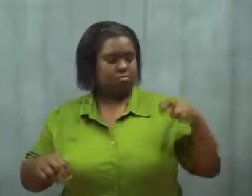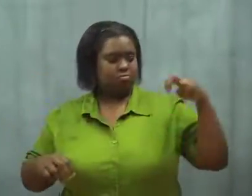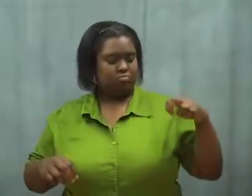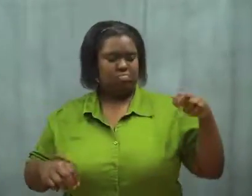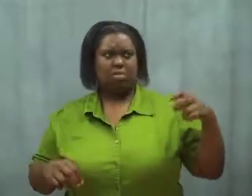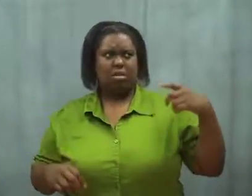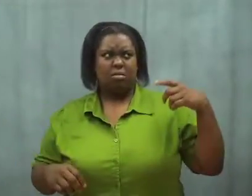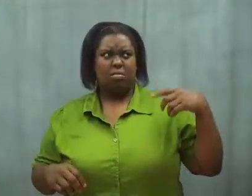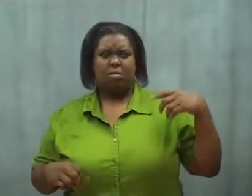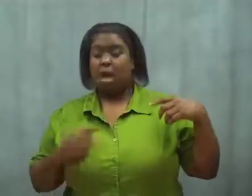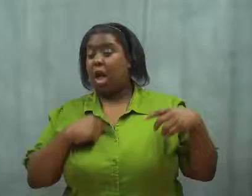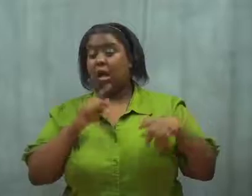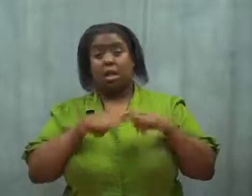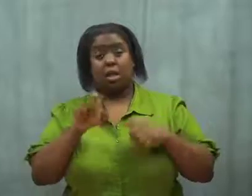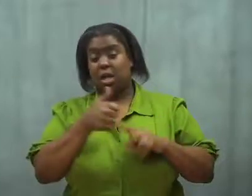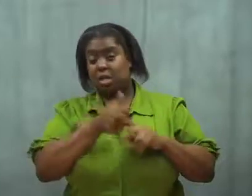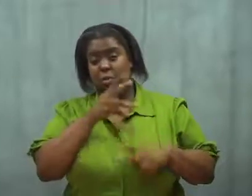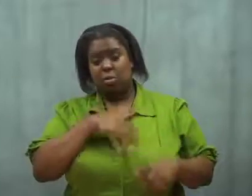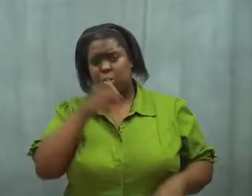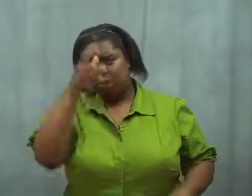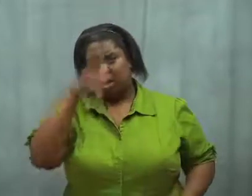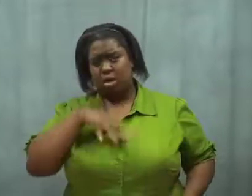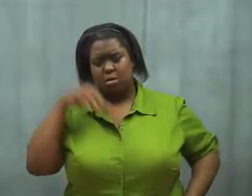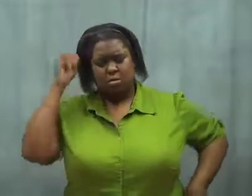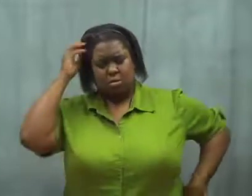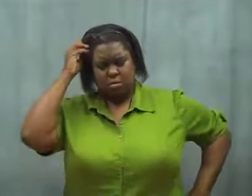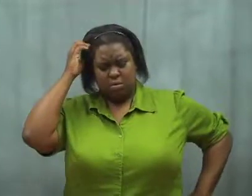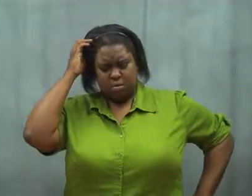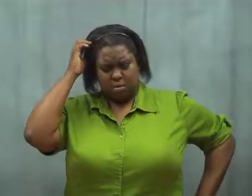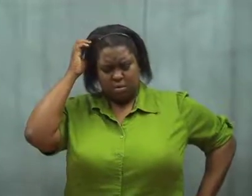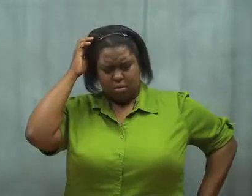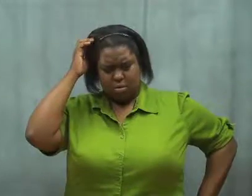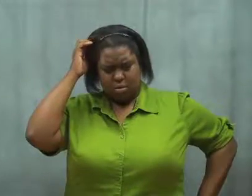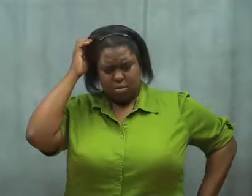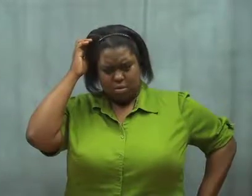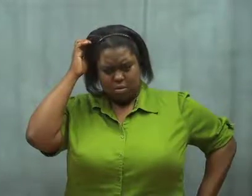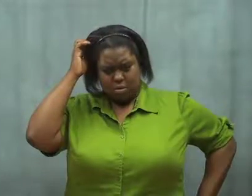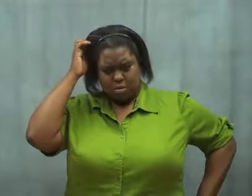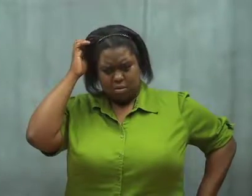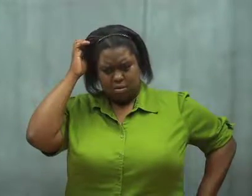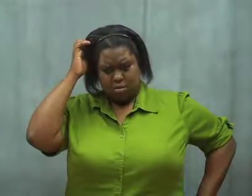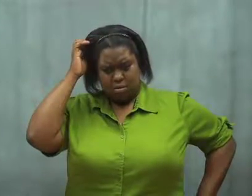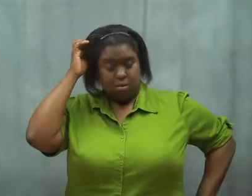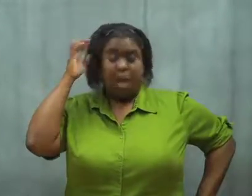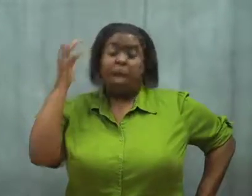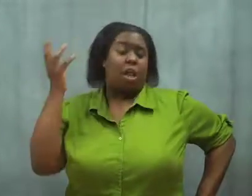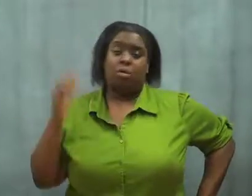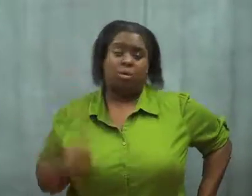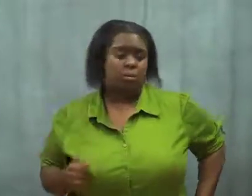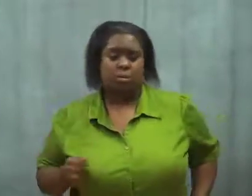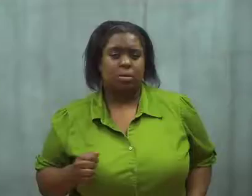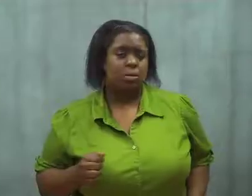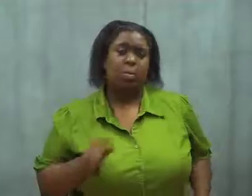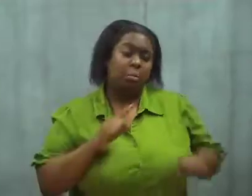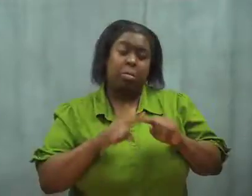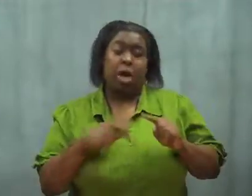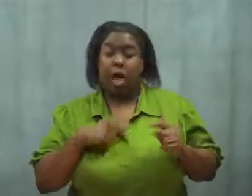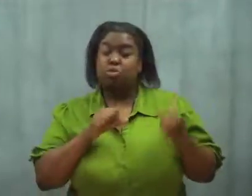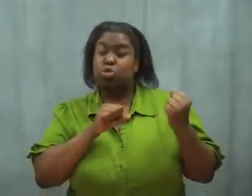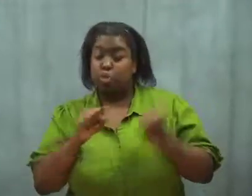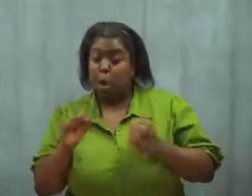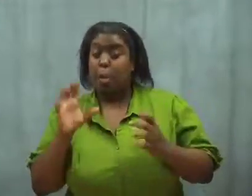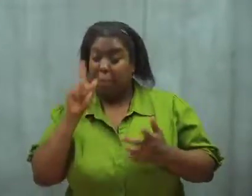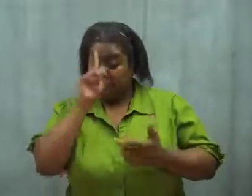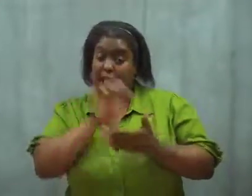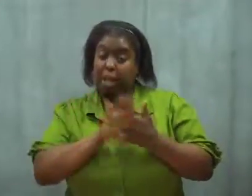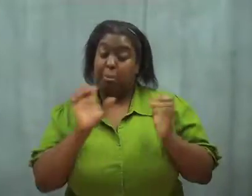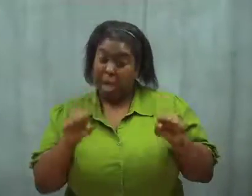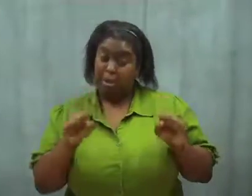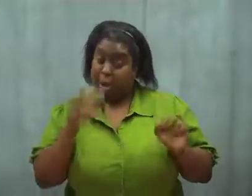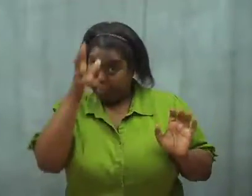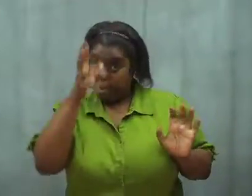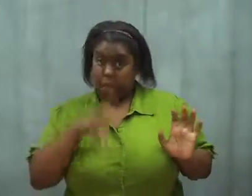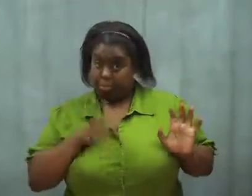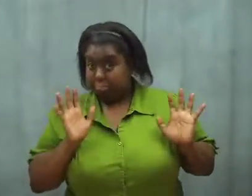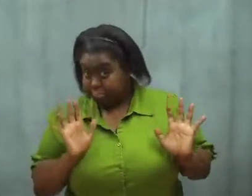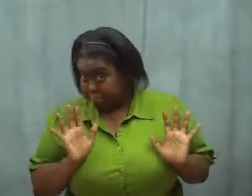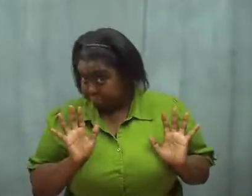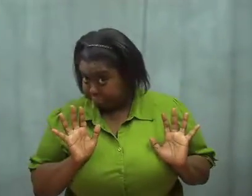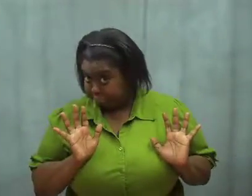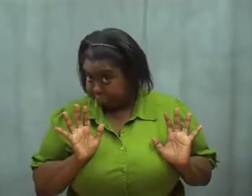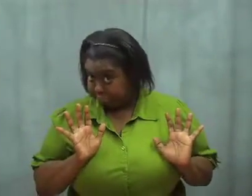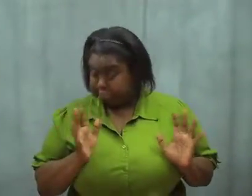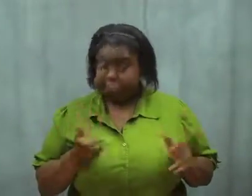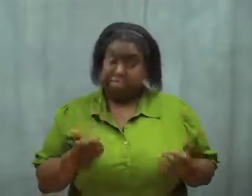On the other side.. I can't remember if it was a man or a woman.. huh...